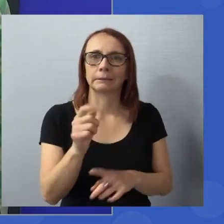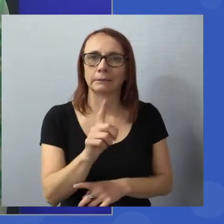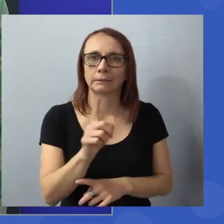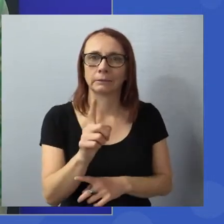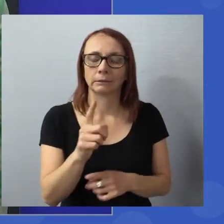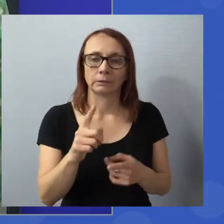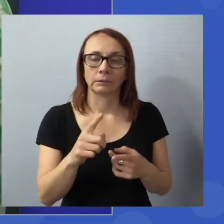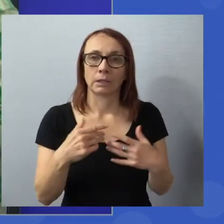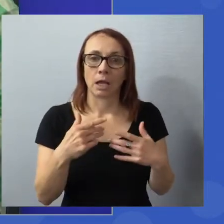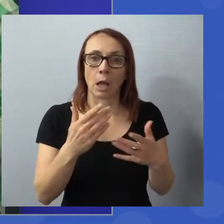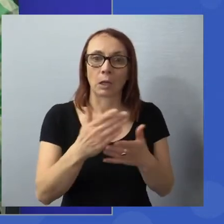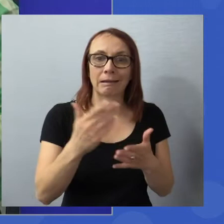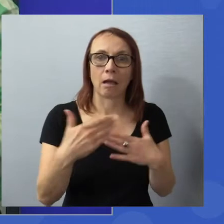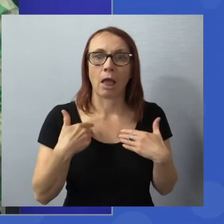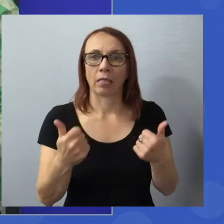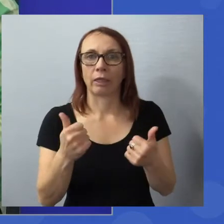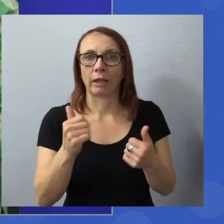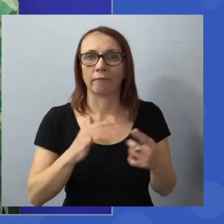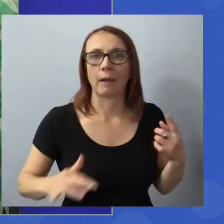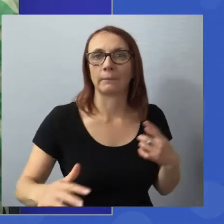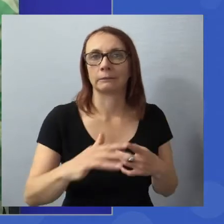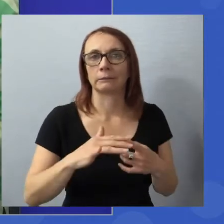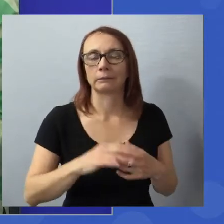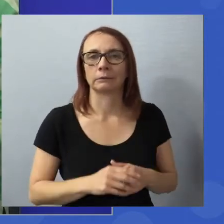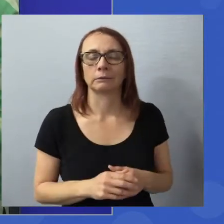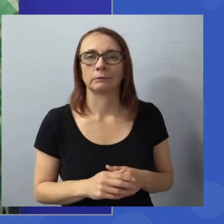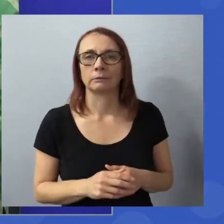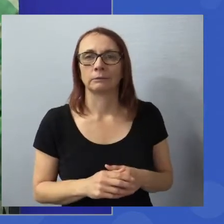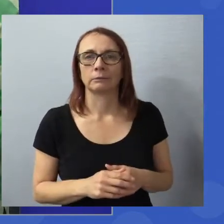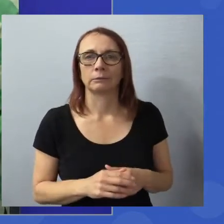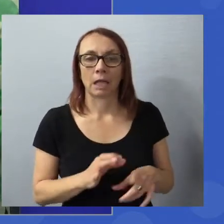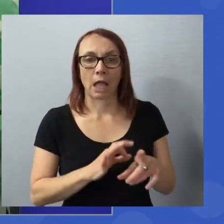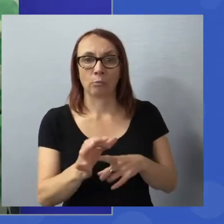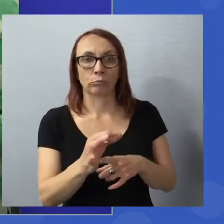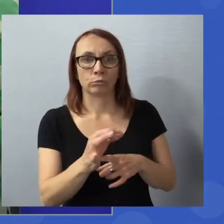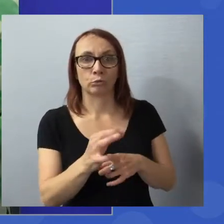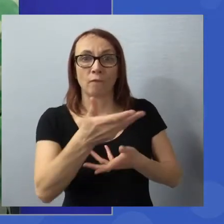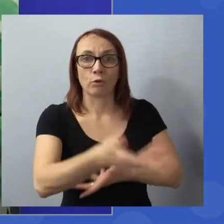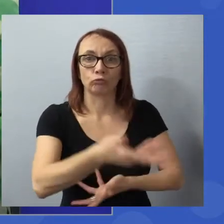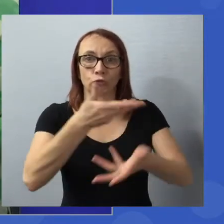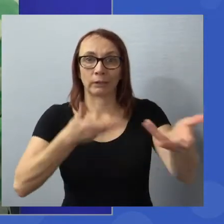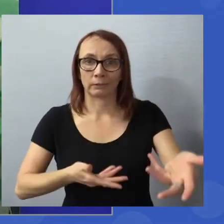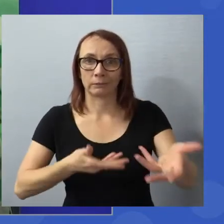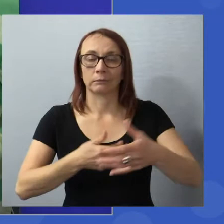healthier environment improvements and export and create relations this would